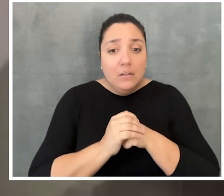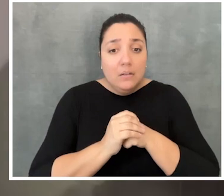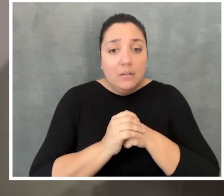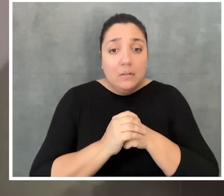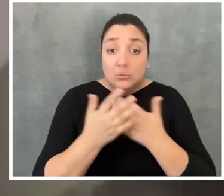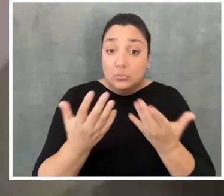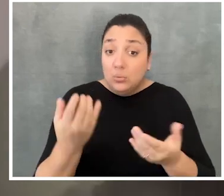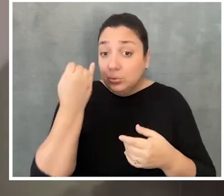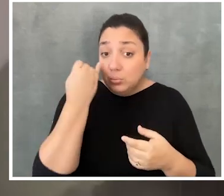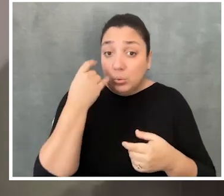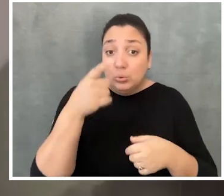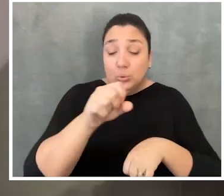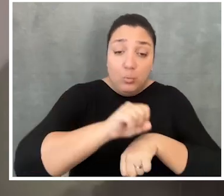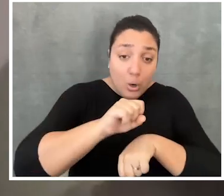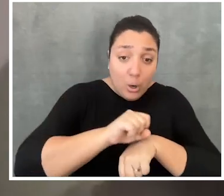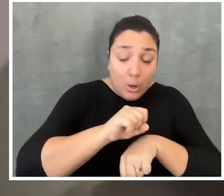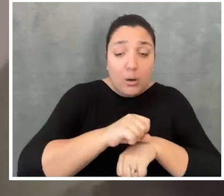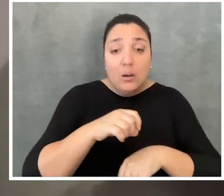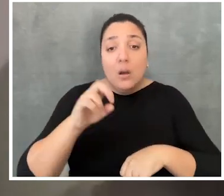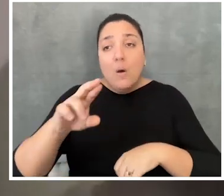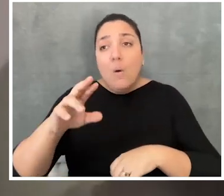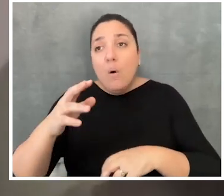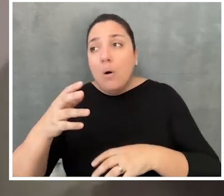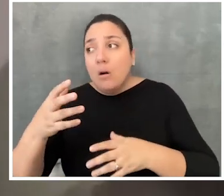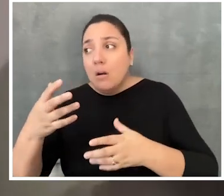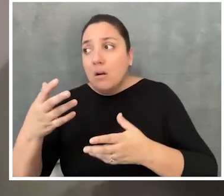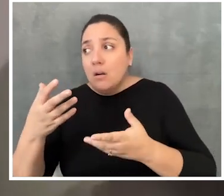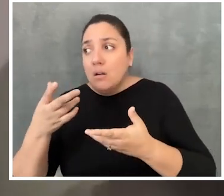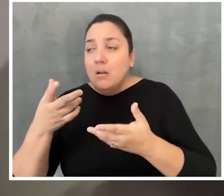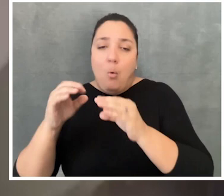work at, or in a disability rights organization,